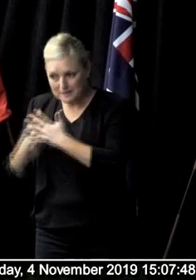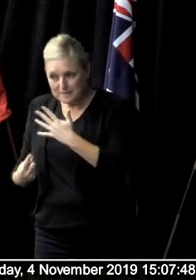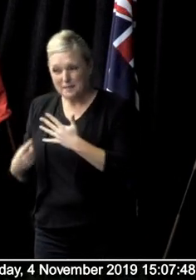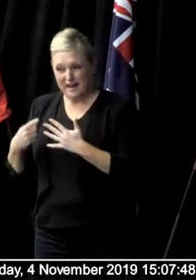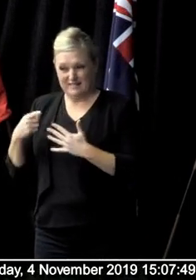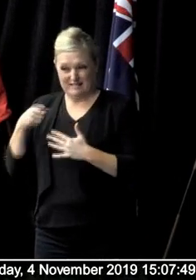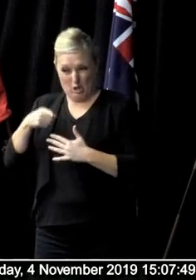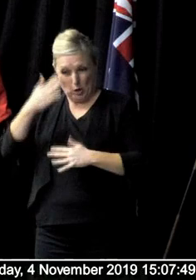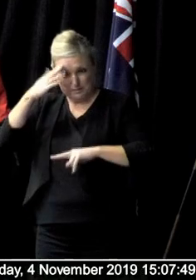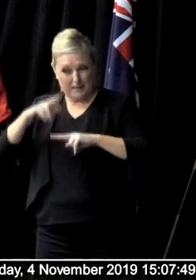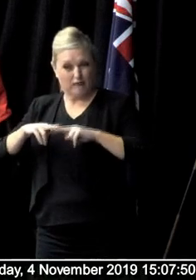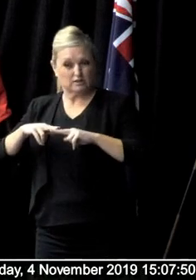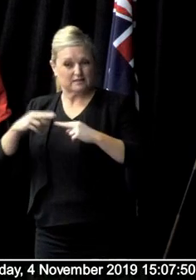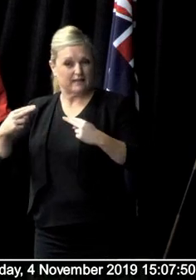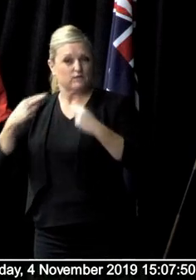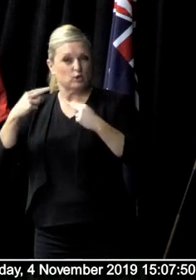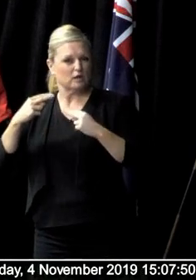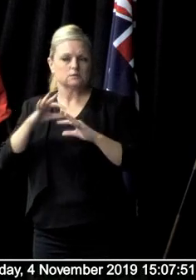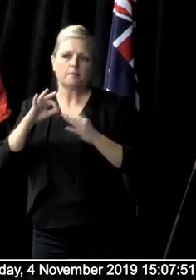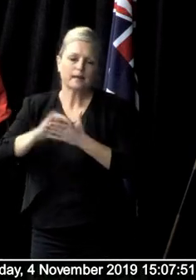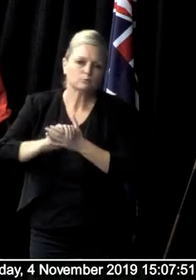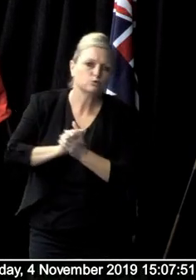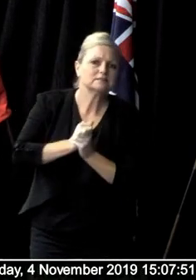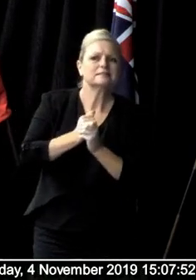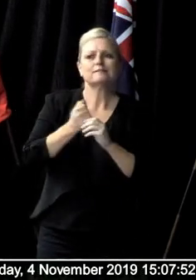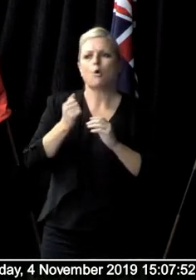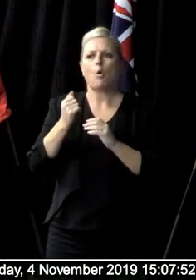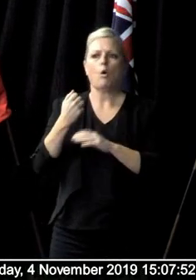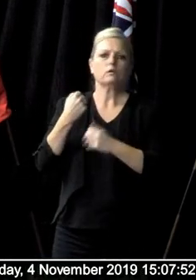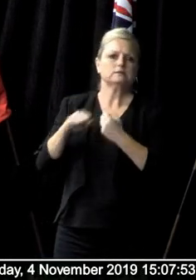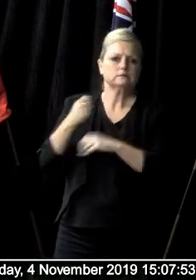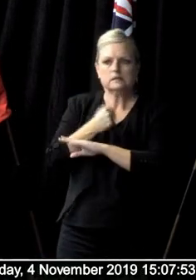and accused of denying their children support when they resist those programs? That’s right.